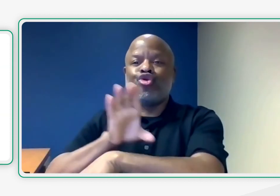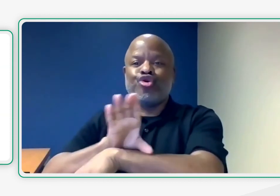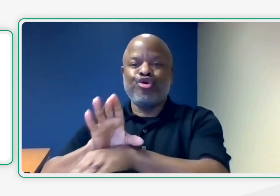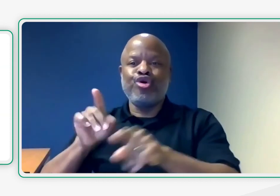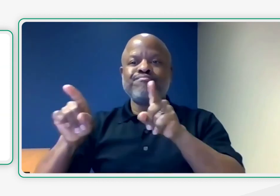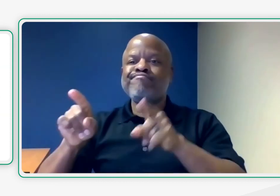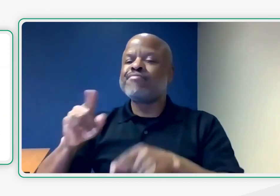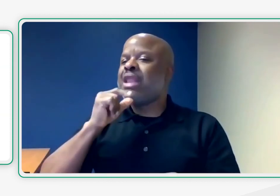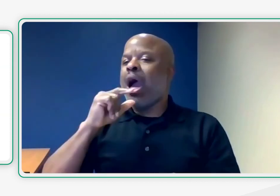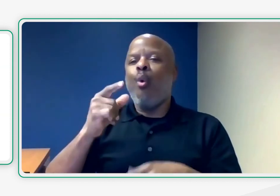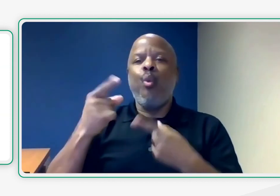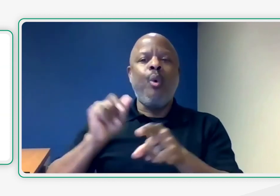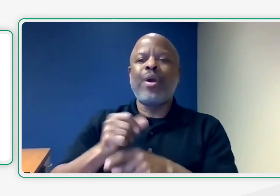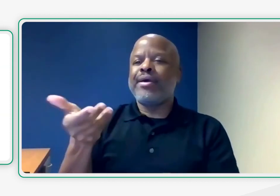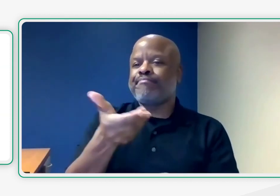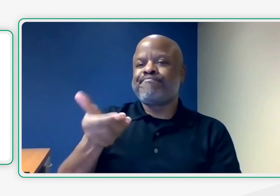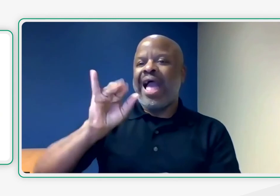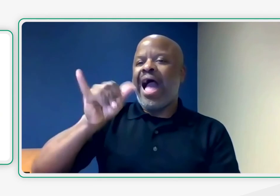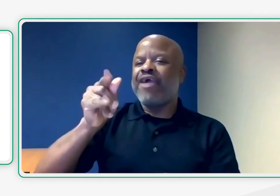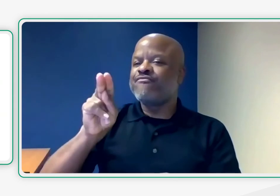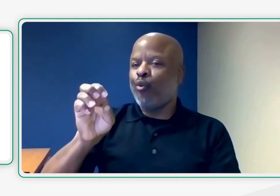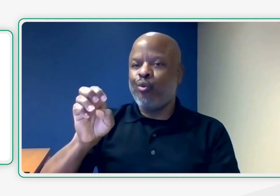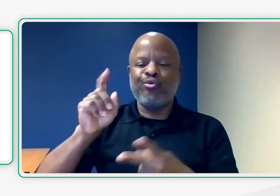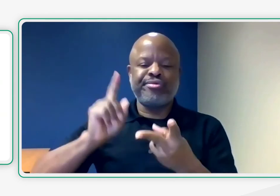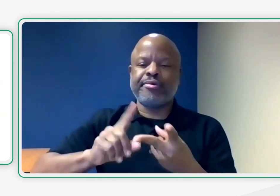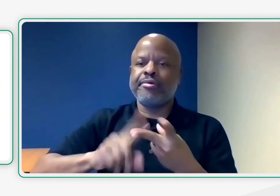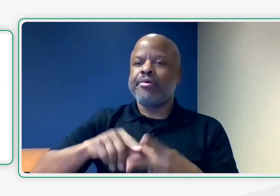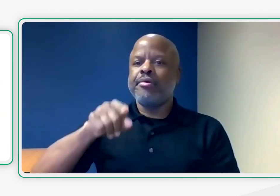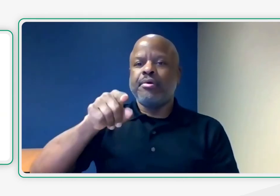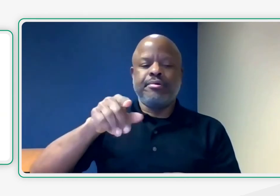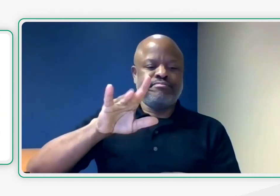Now, keep in mind that this workshop is best for you to do on a computer or a laptop.